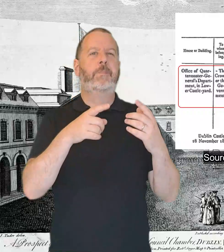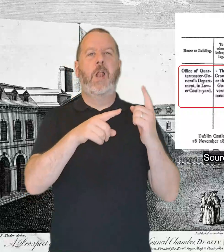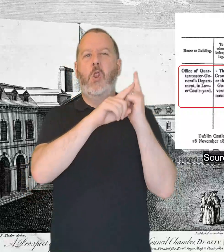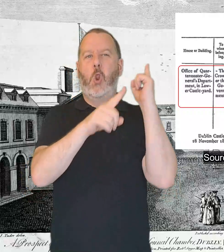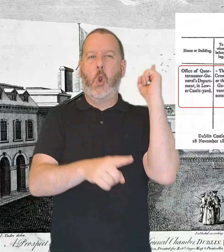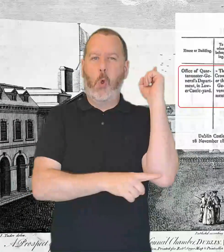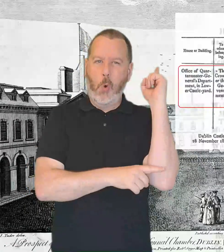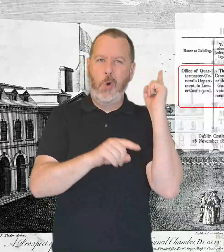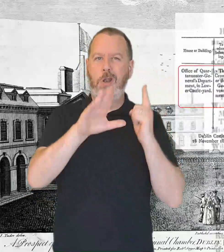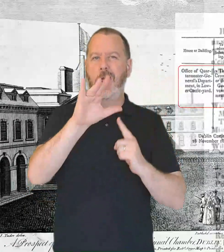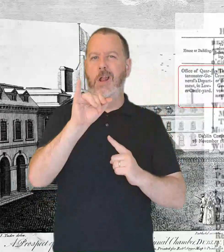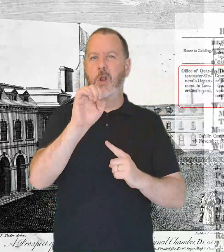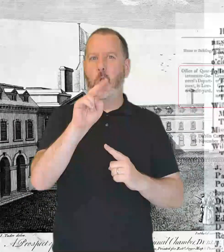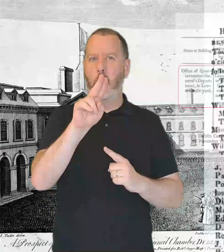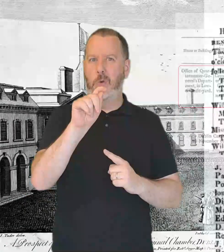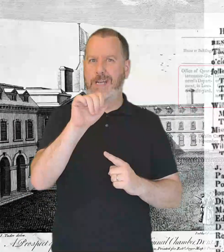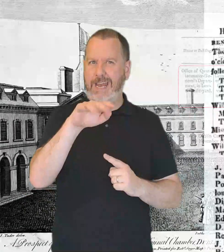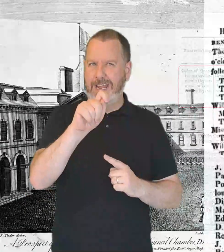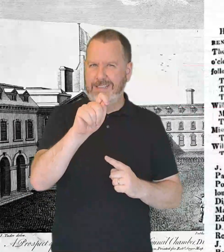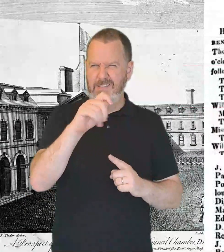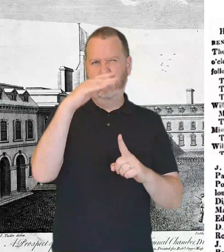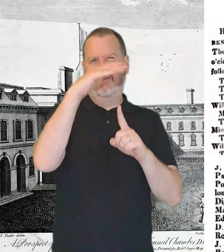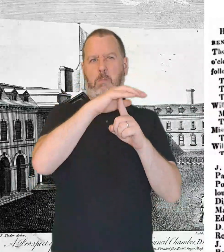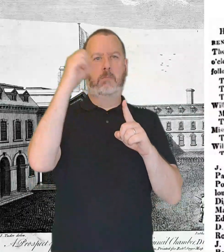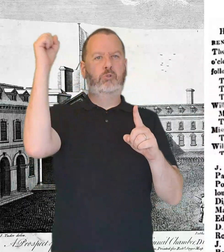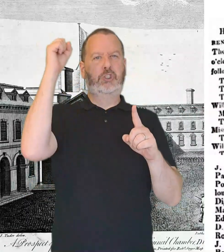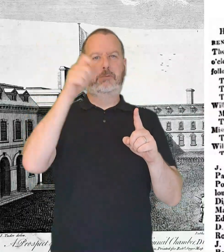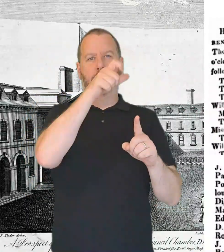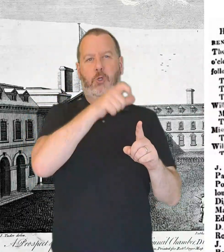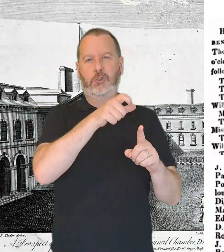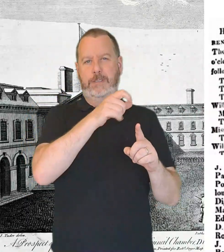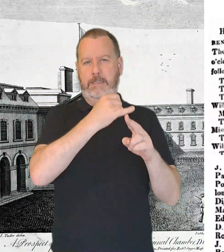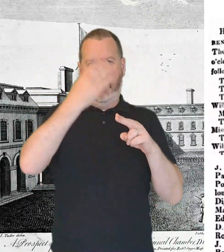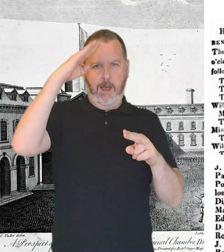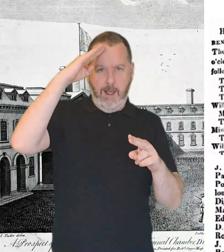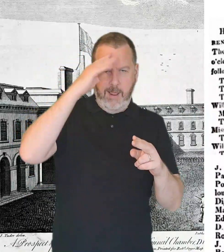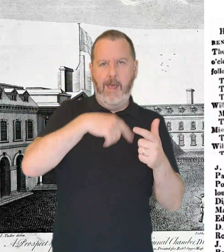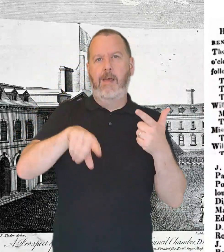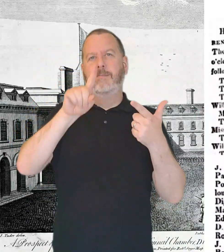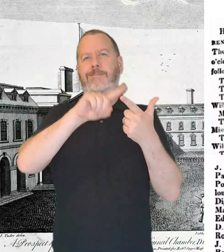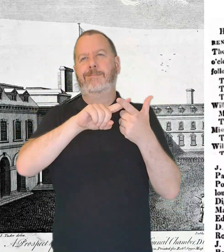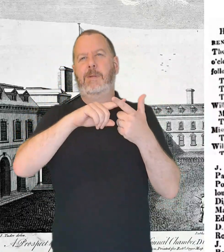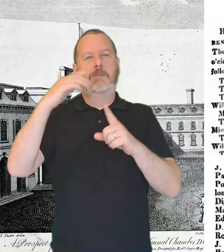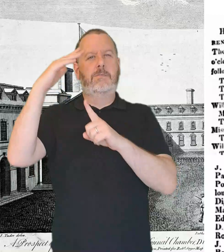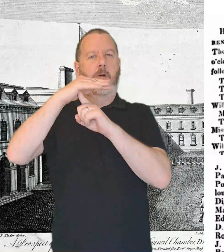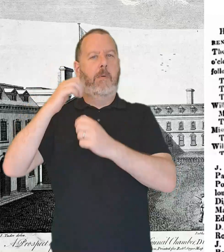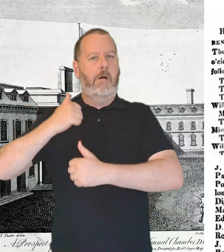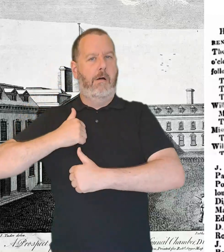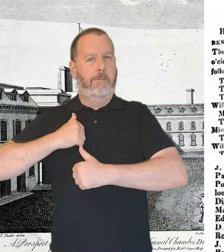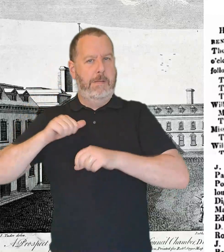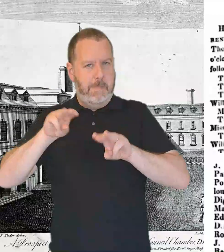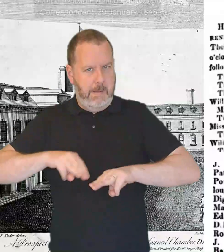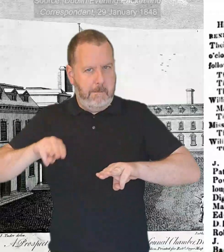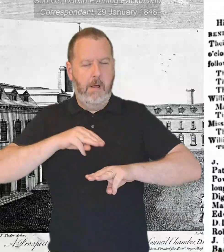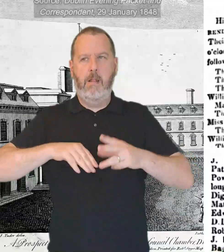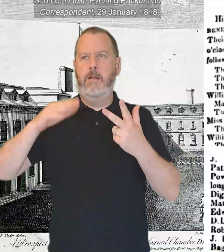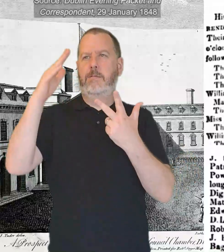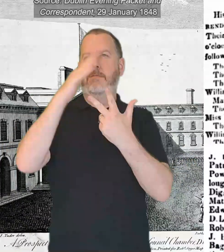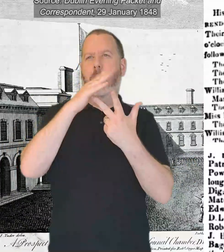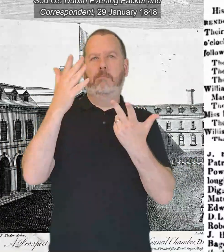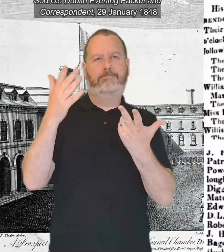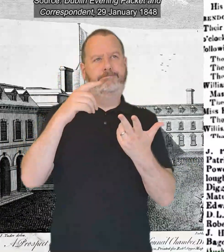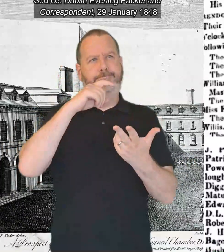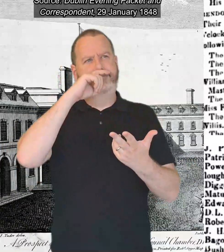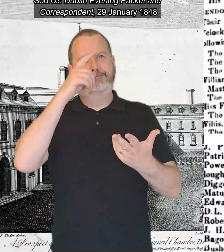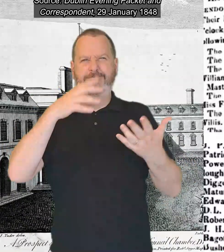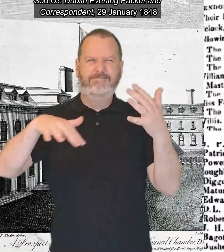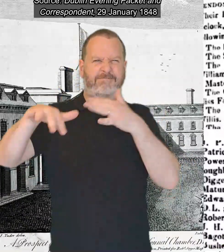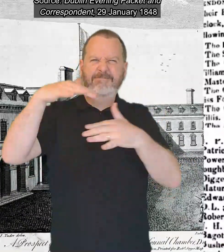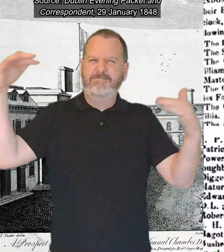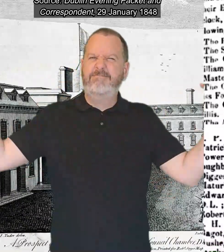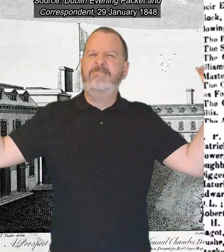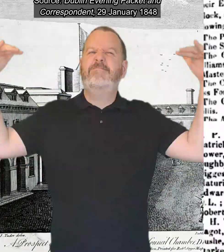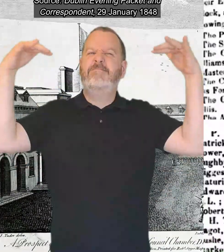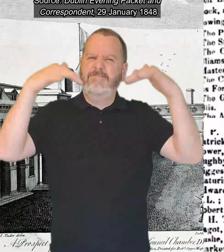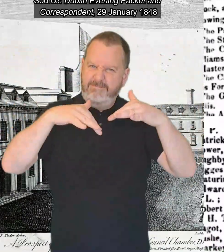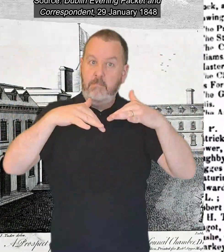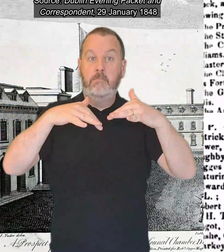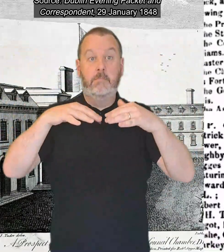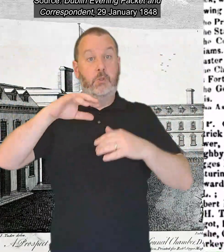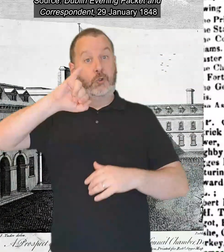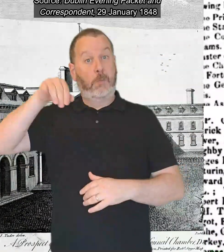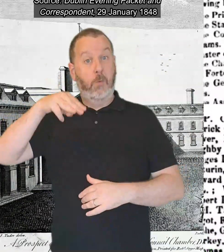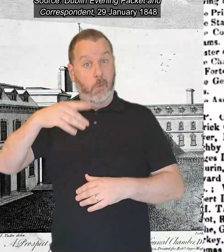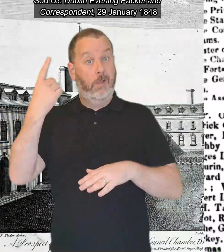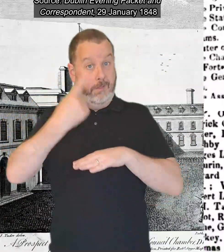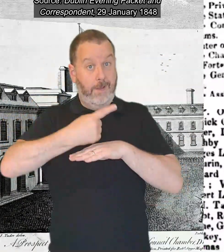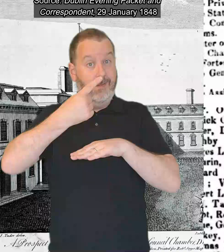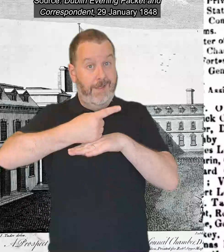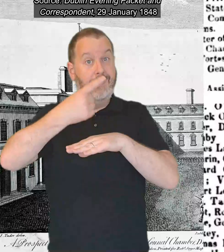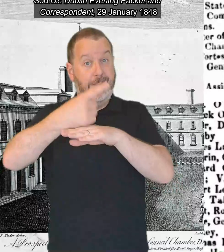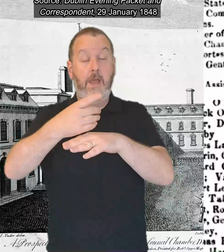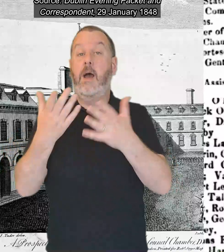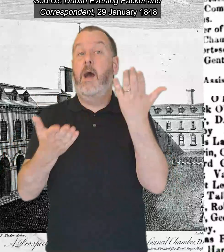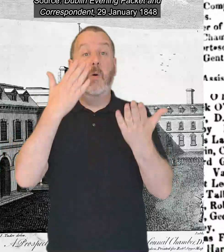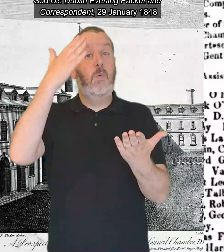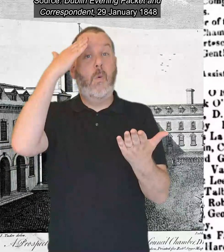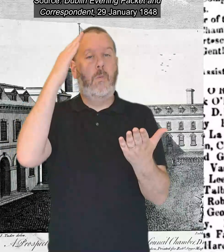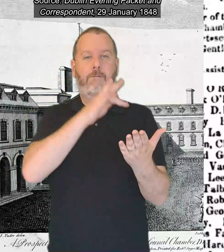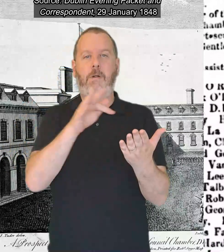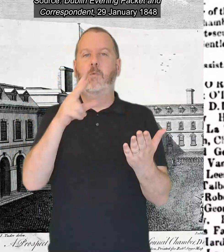Lord Lieutenant (the British representative in Ireland), senior army officers, and others.